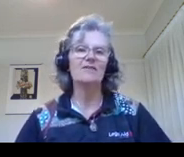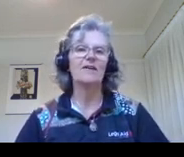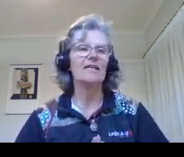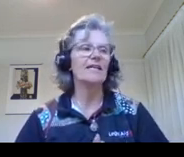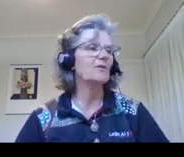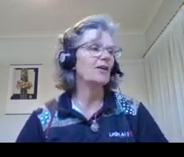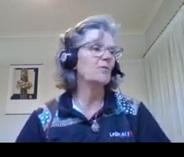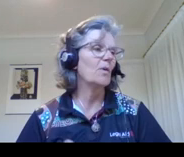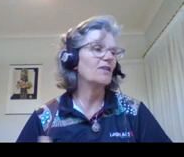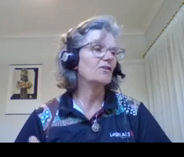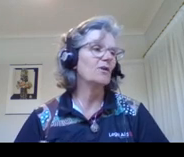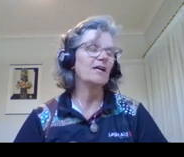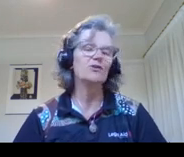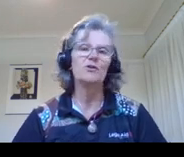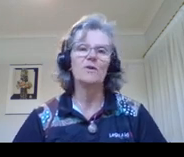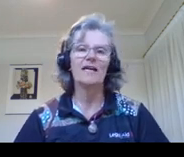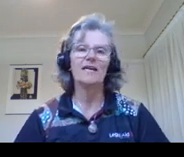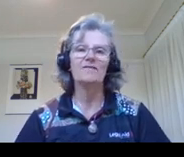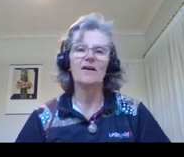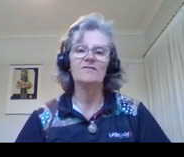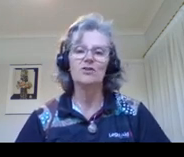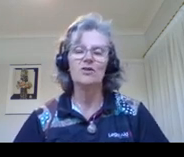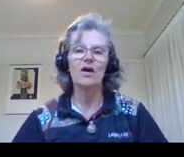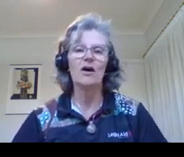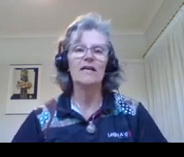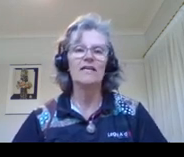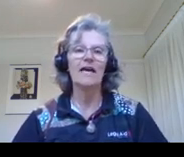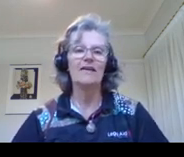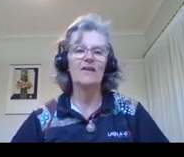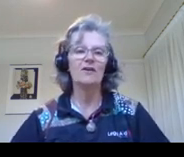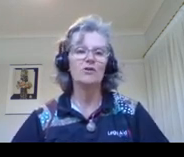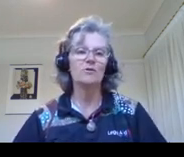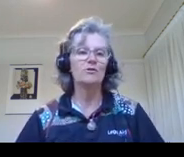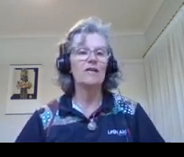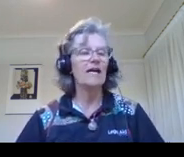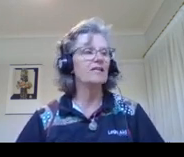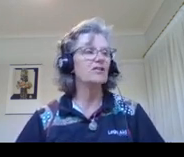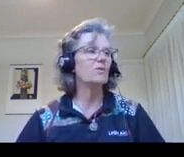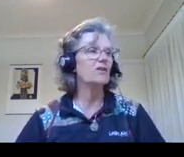free legal help one three hundred triple eight five two nine and they'll do a triage with you